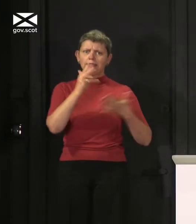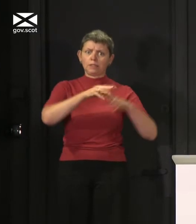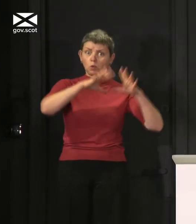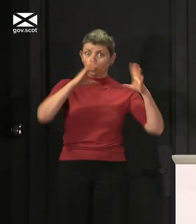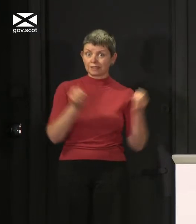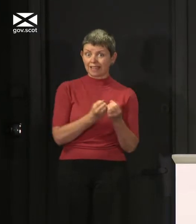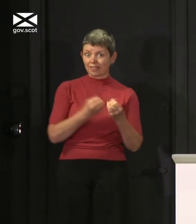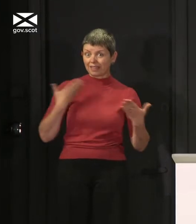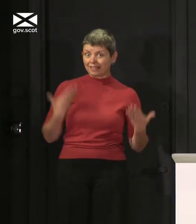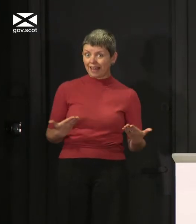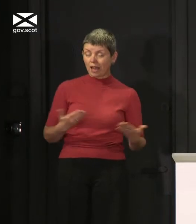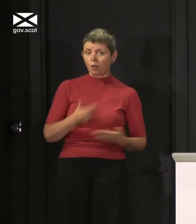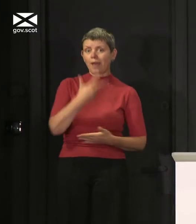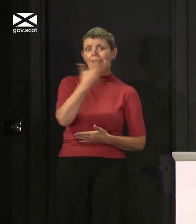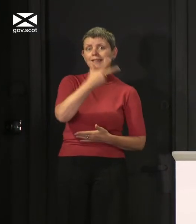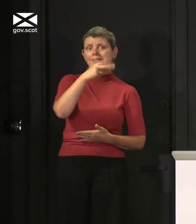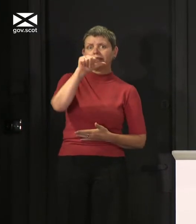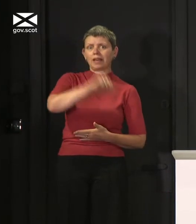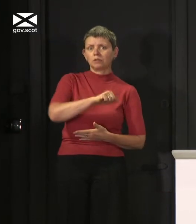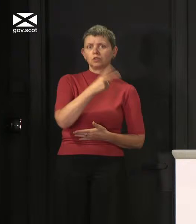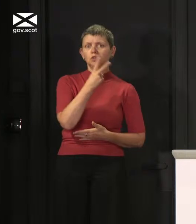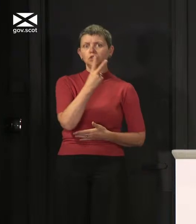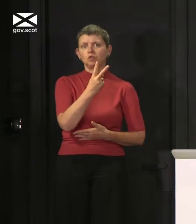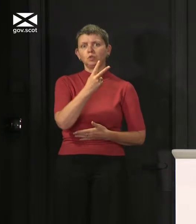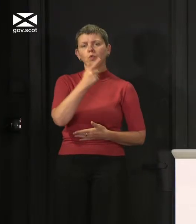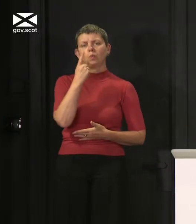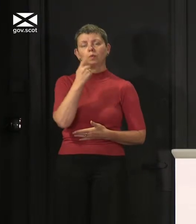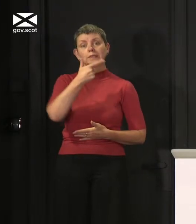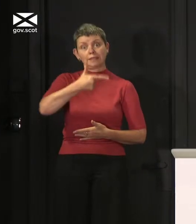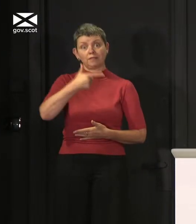to 18,276.